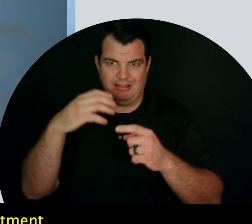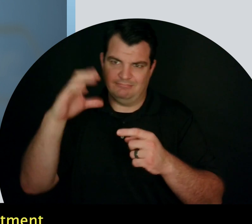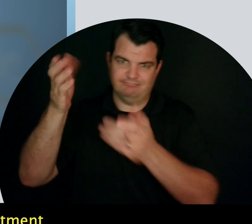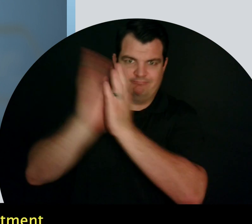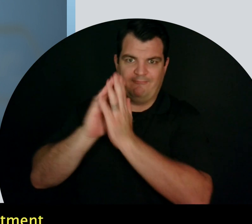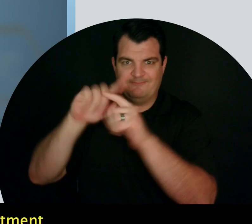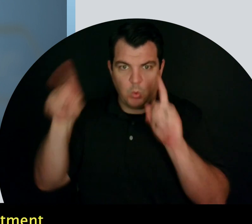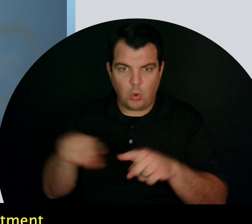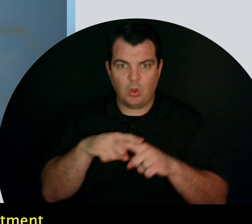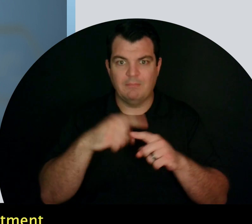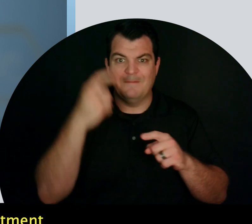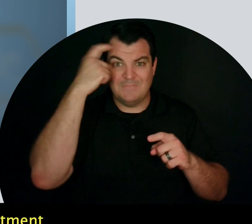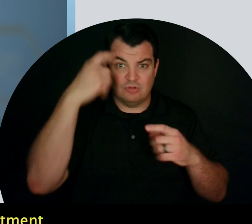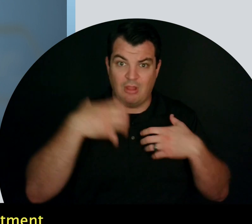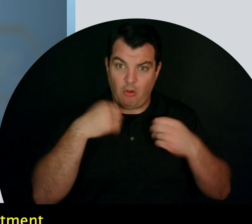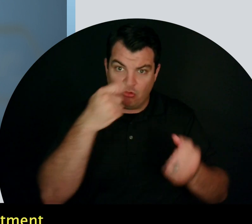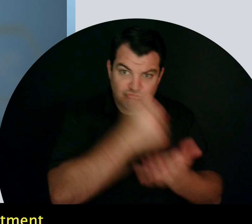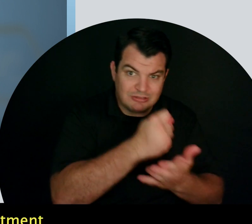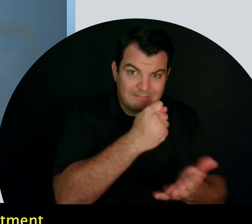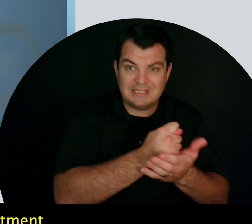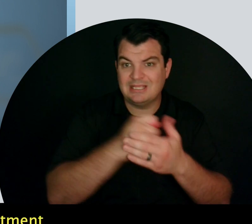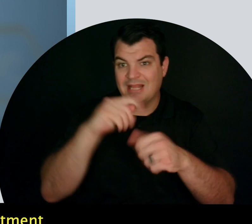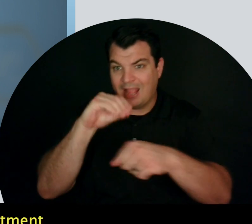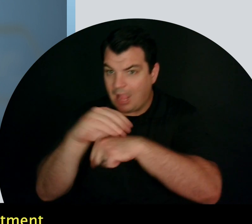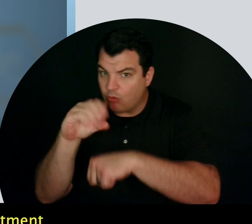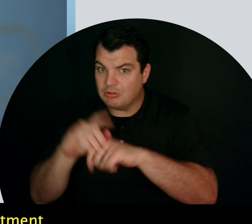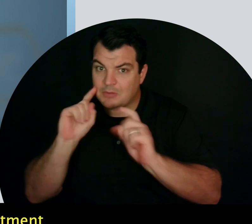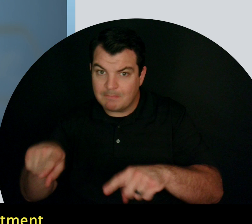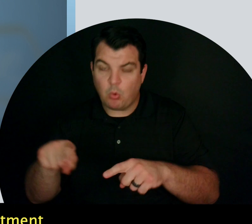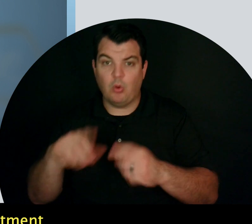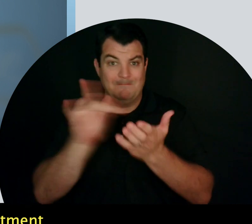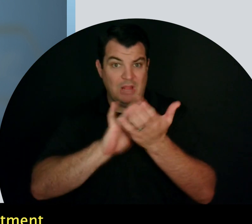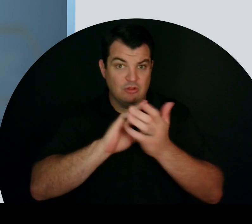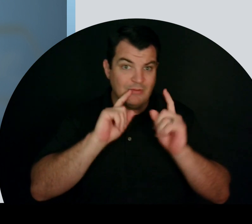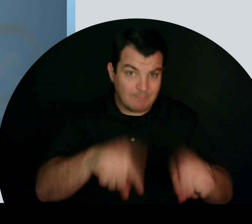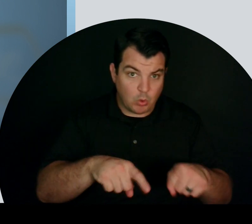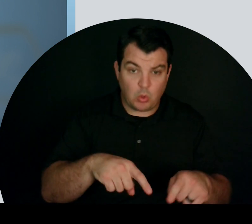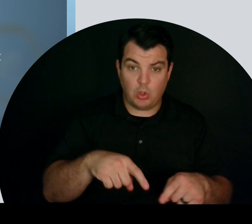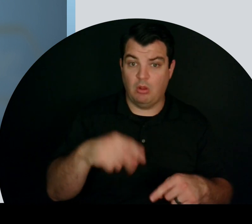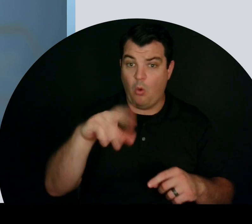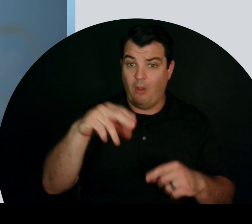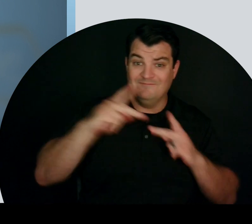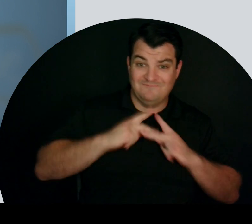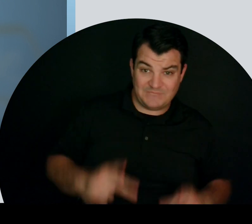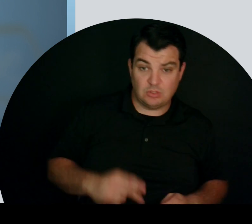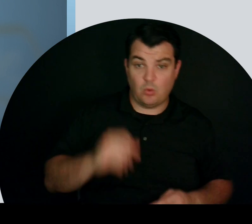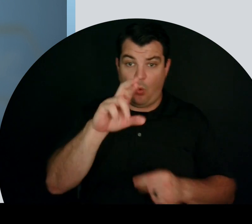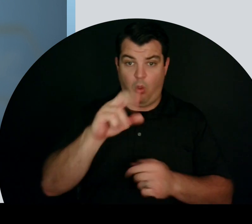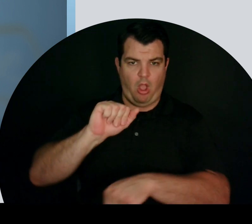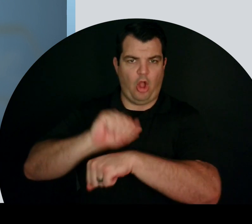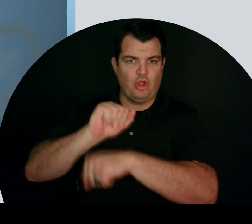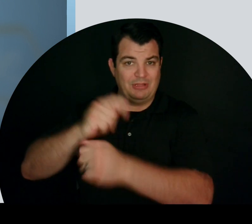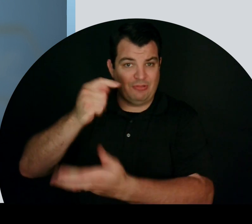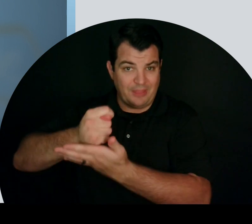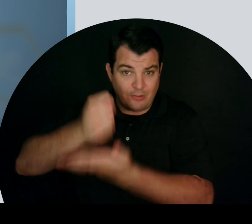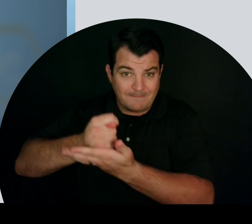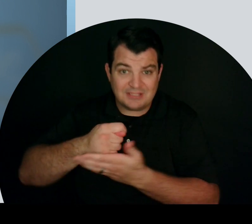mental health treatment counseling report and medication report. Physical and occupational therapies,